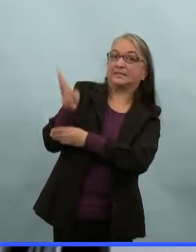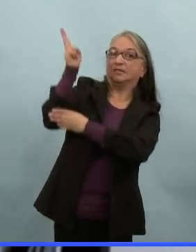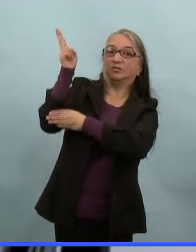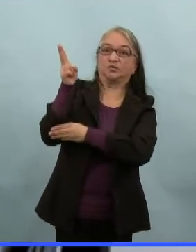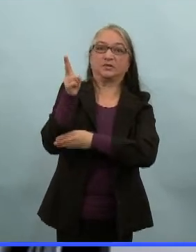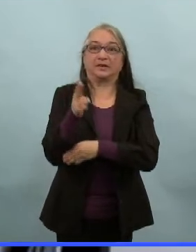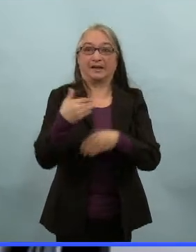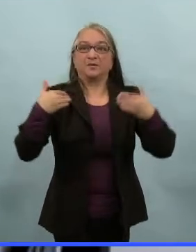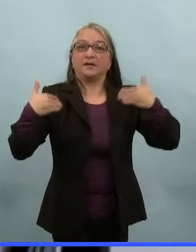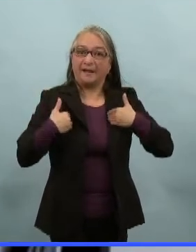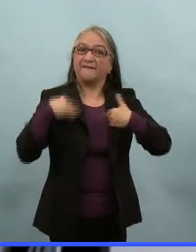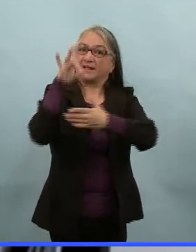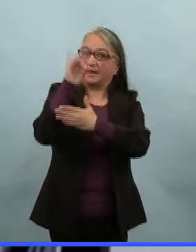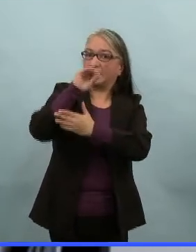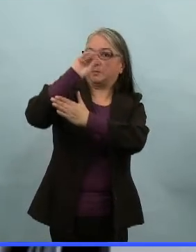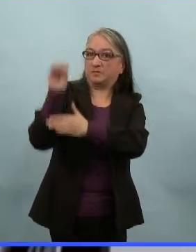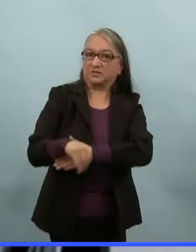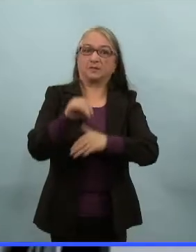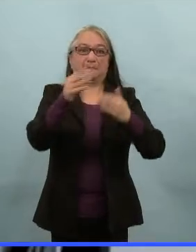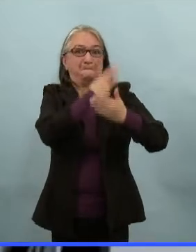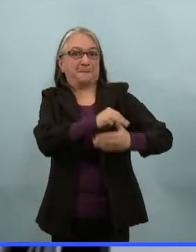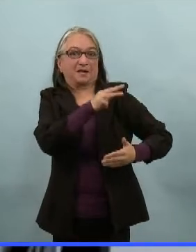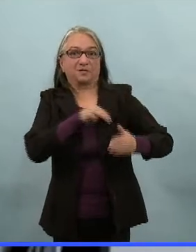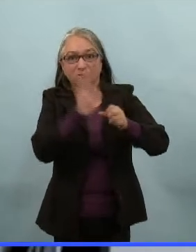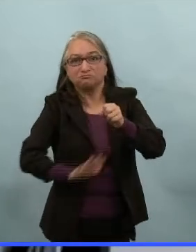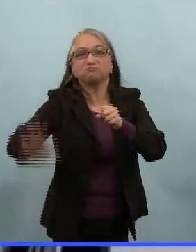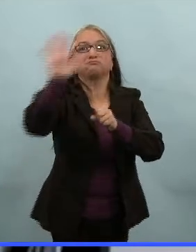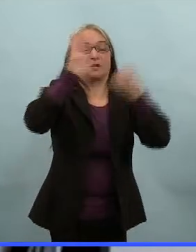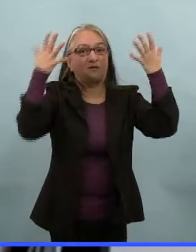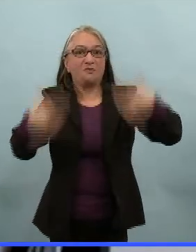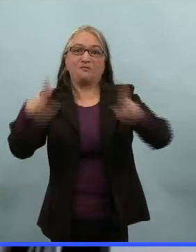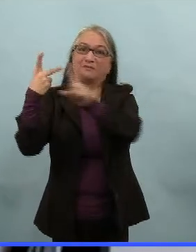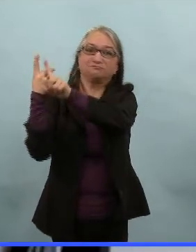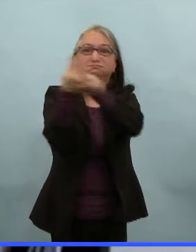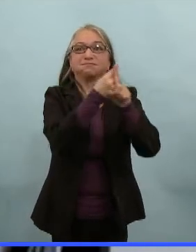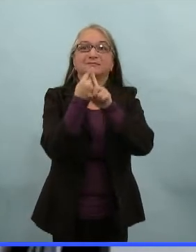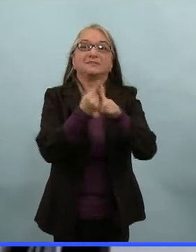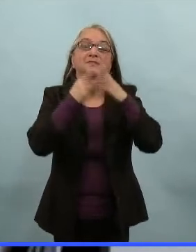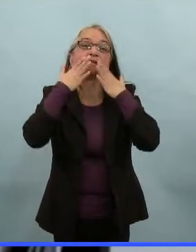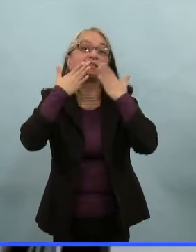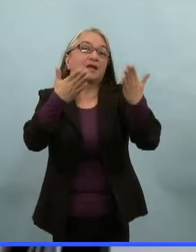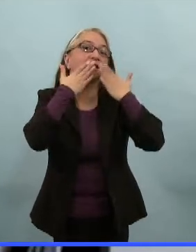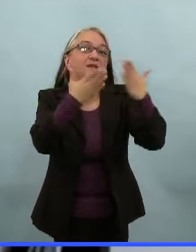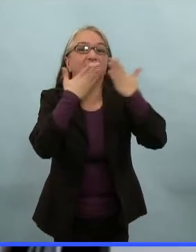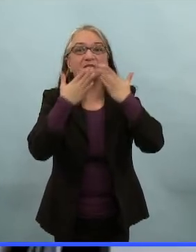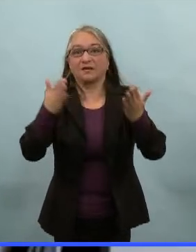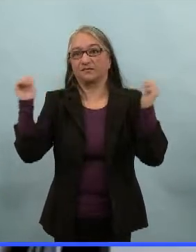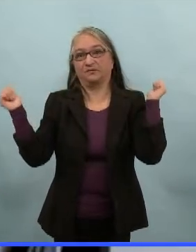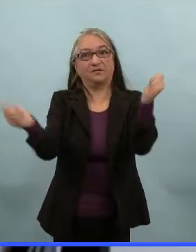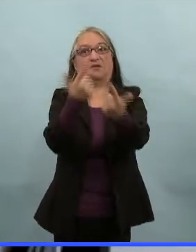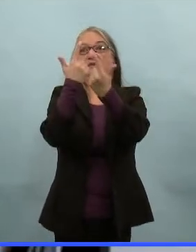the vaccine is remarkable and i'm so thankful to everyone who has stepped up to receive a dose